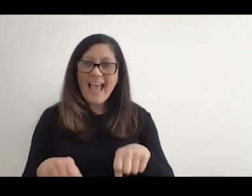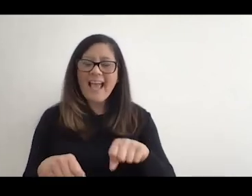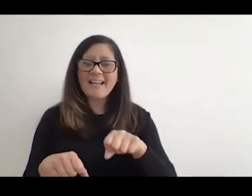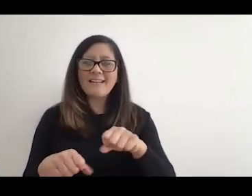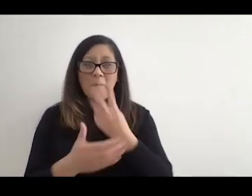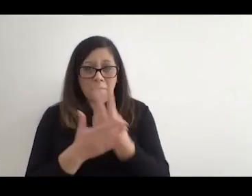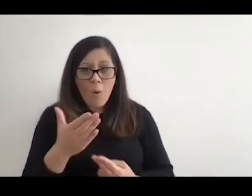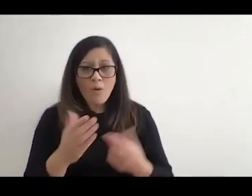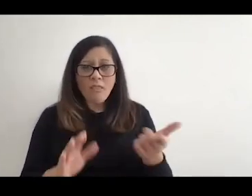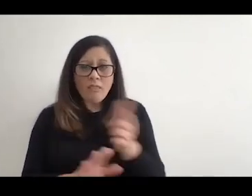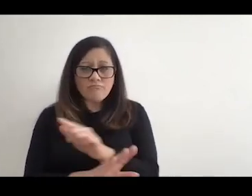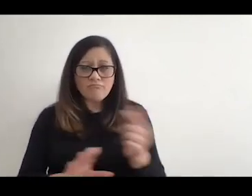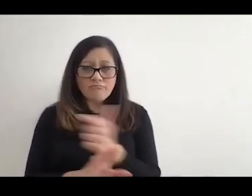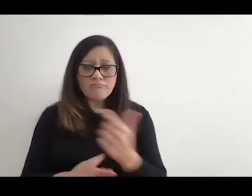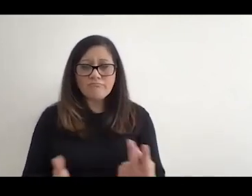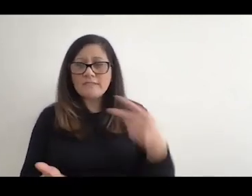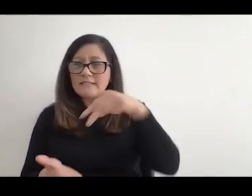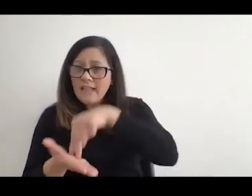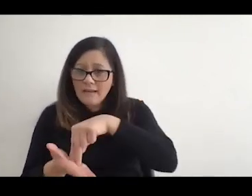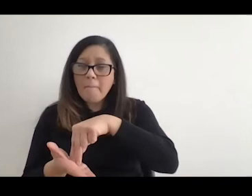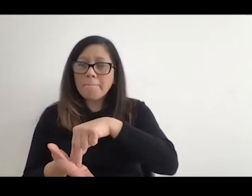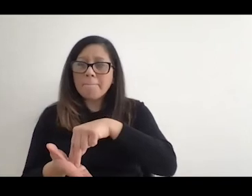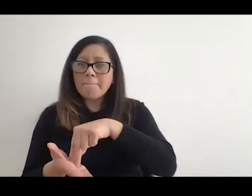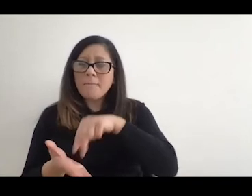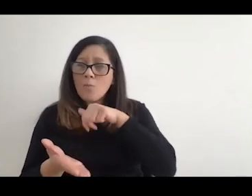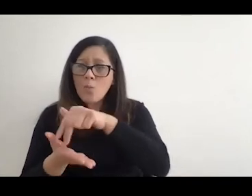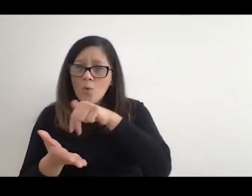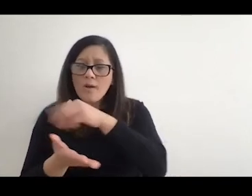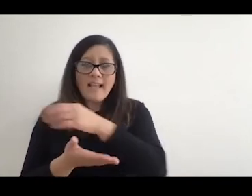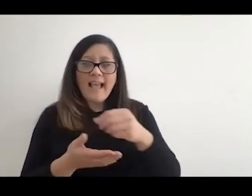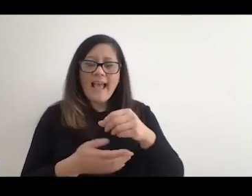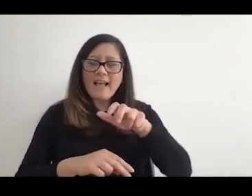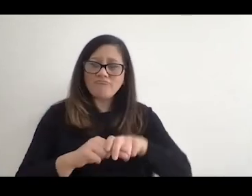And there can be people that are. Ambulatory crutch users who also use